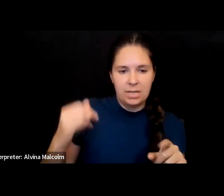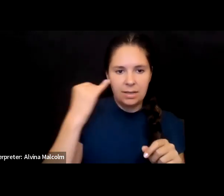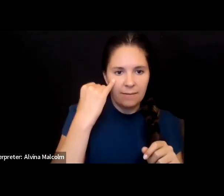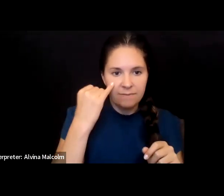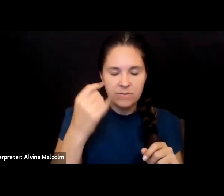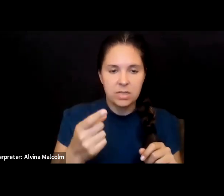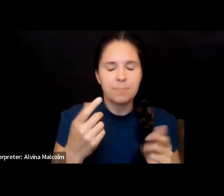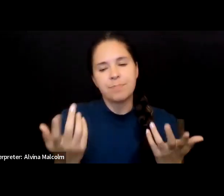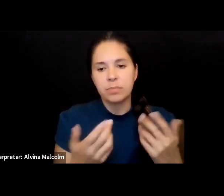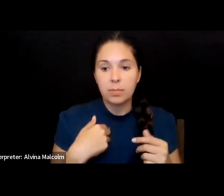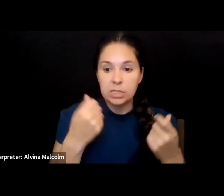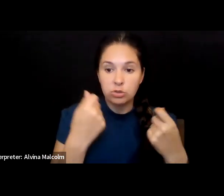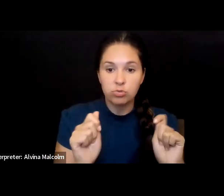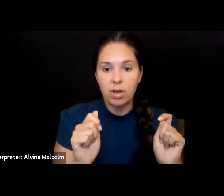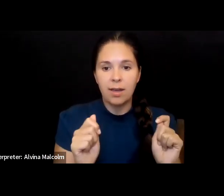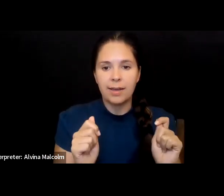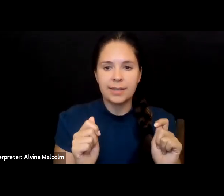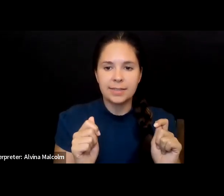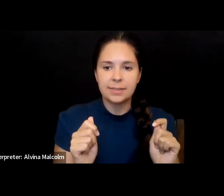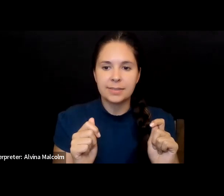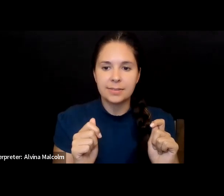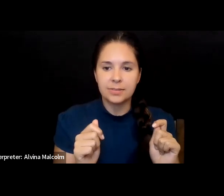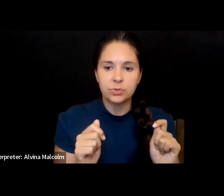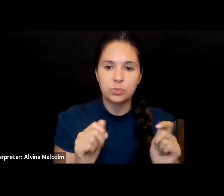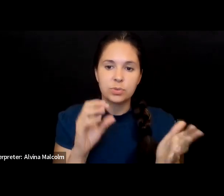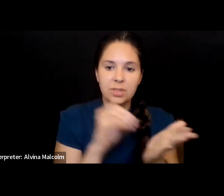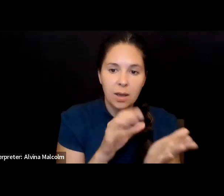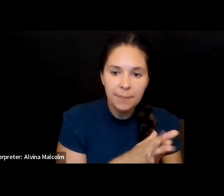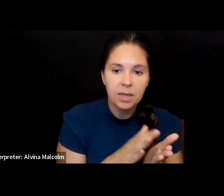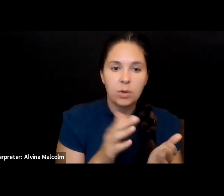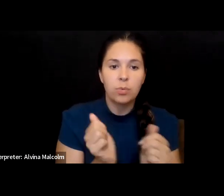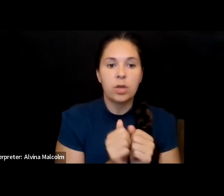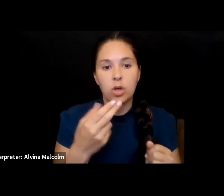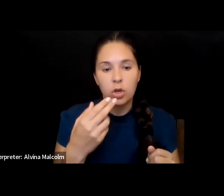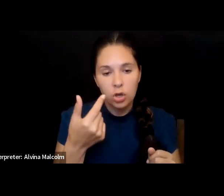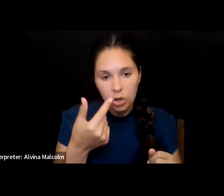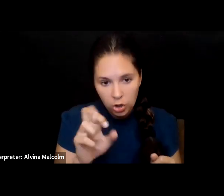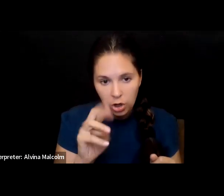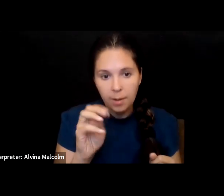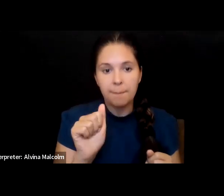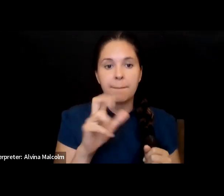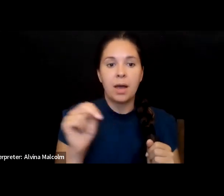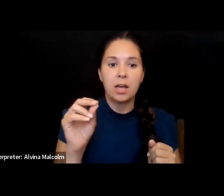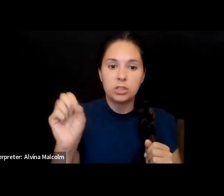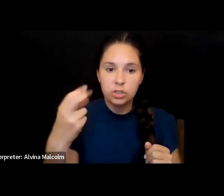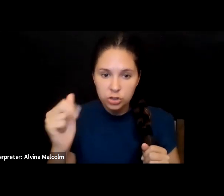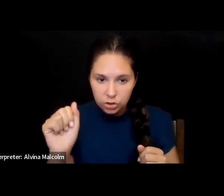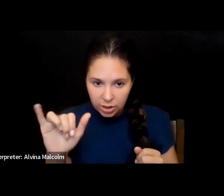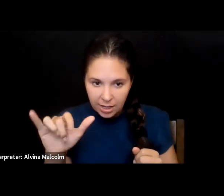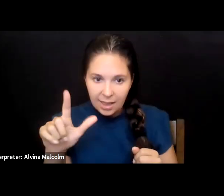the table, you have to work, work, work every disaster. What's going to happen